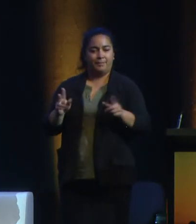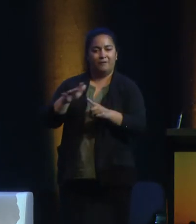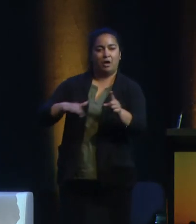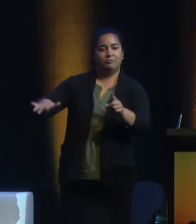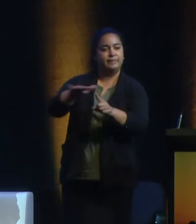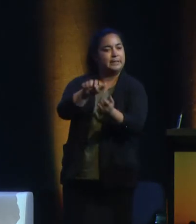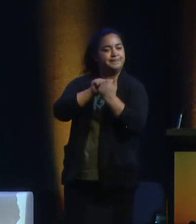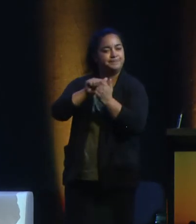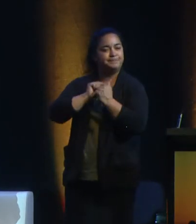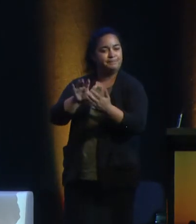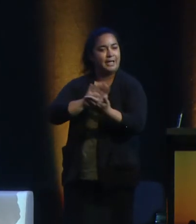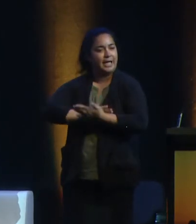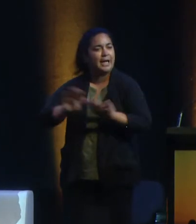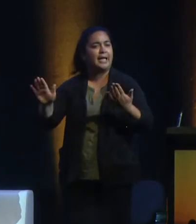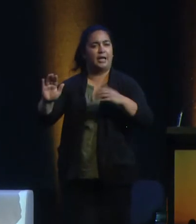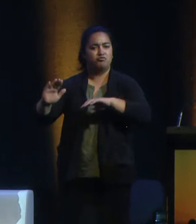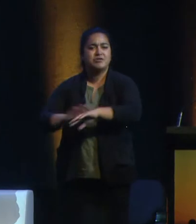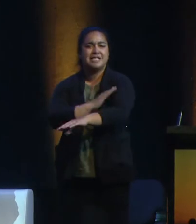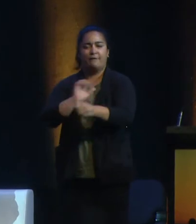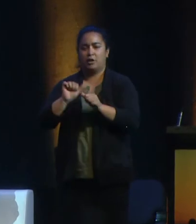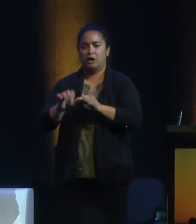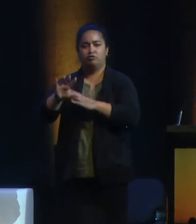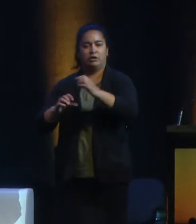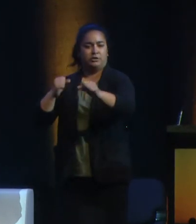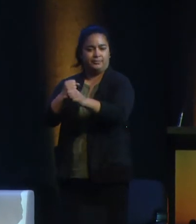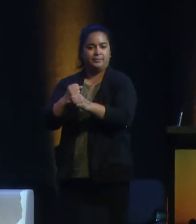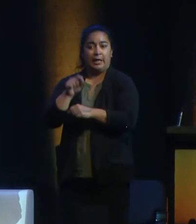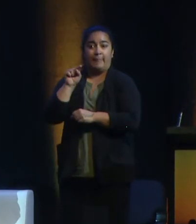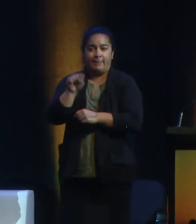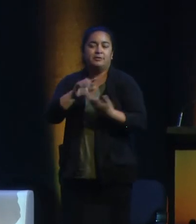and greener for the generations to come, which is exactly the kind of community we're starting